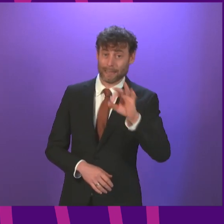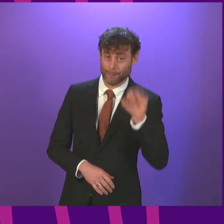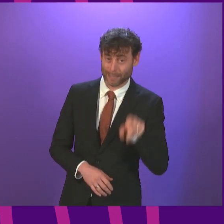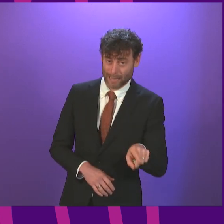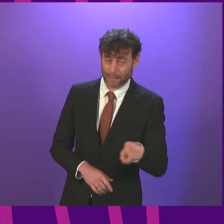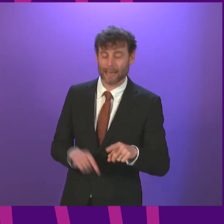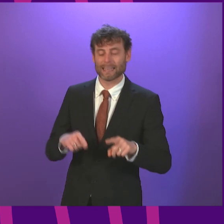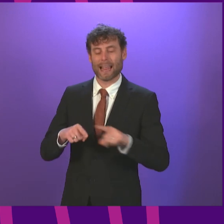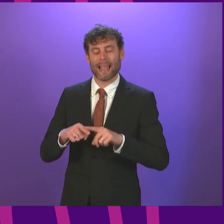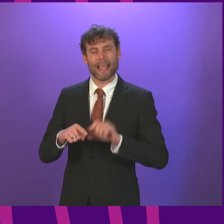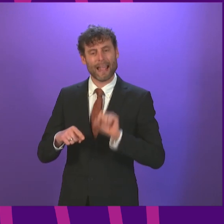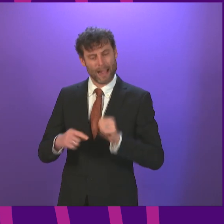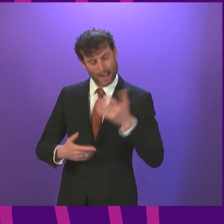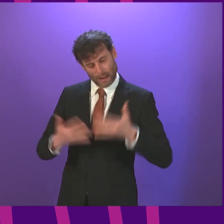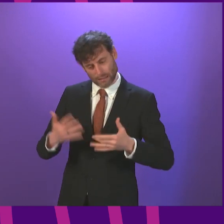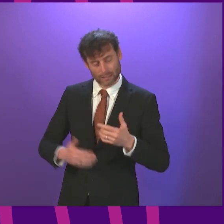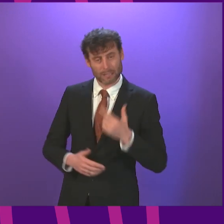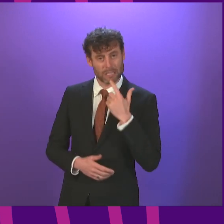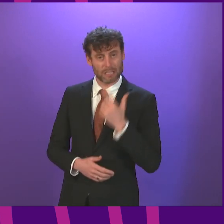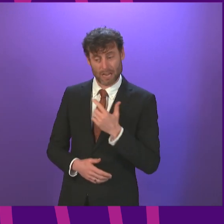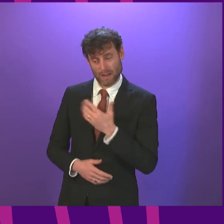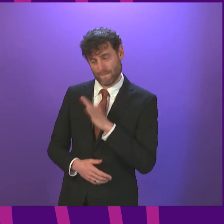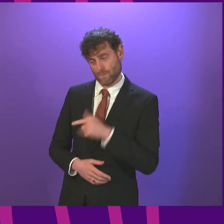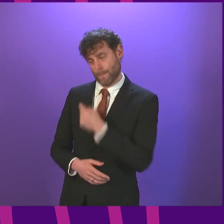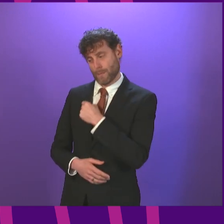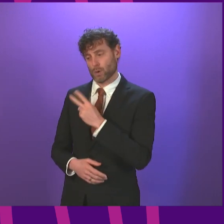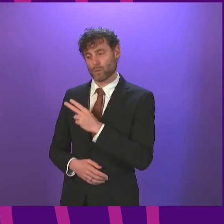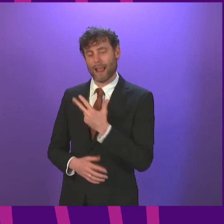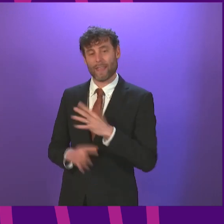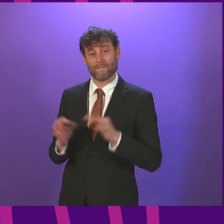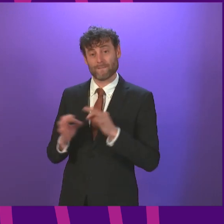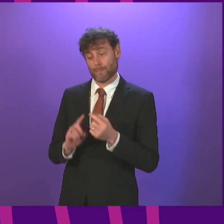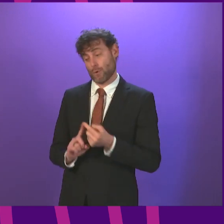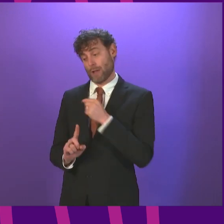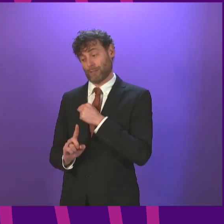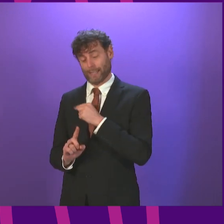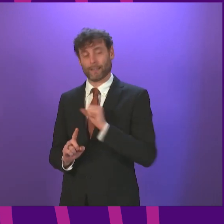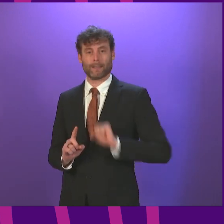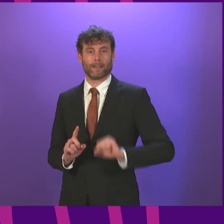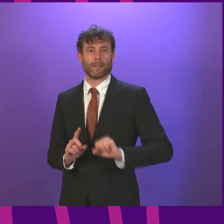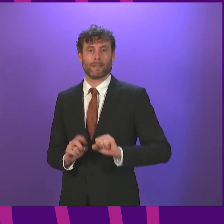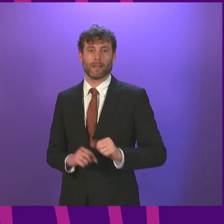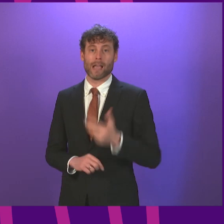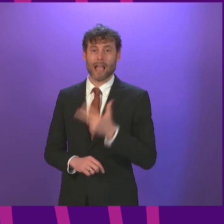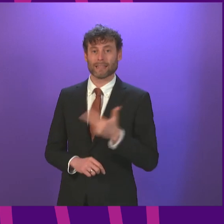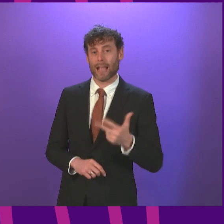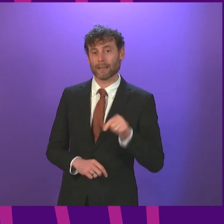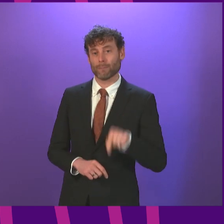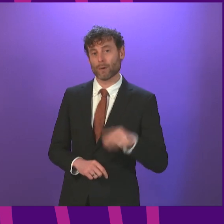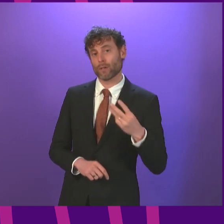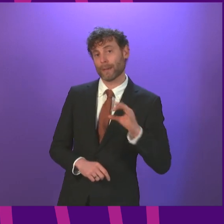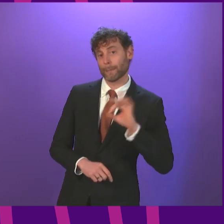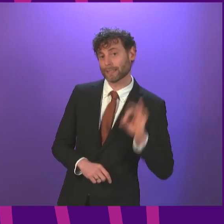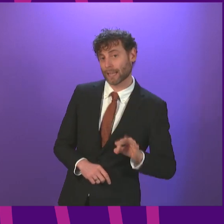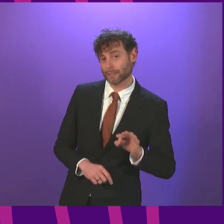the latest published statistics go only up to 28 February but, as of that date, the figure was 88.3 per cent.